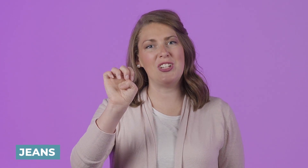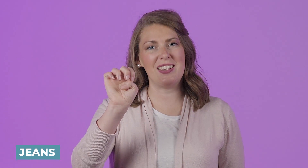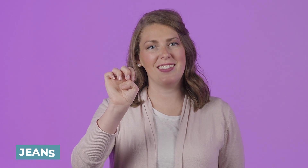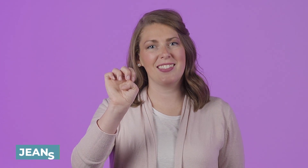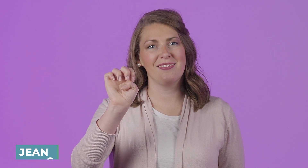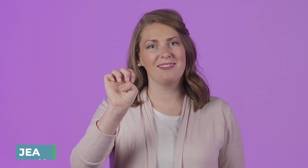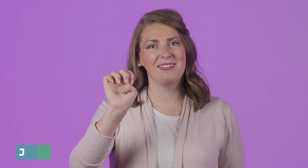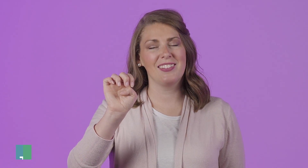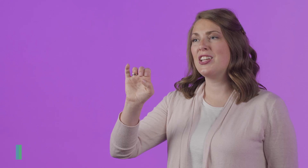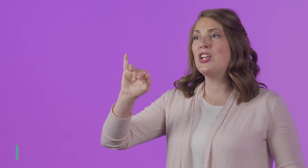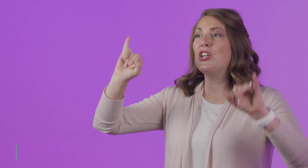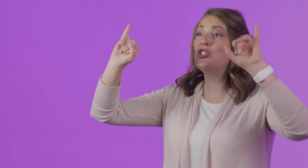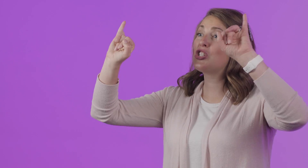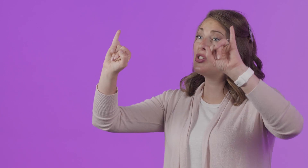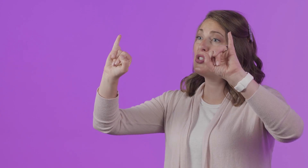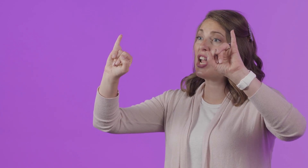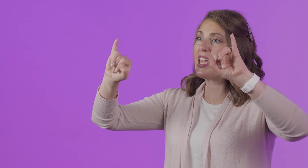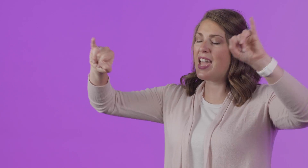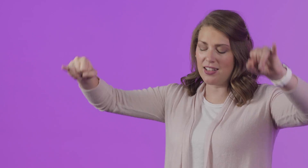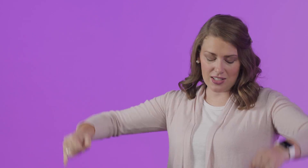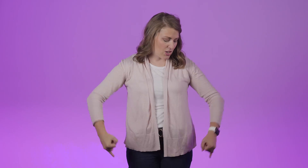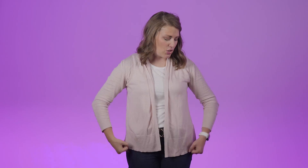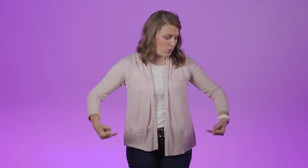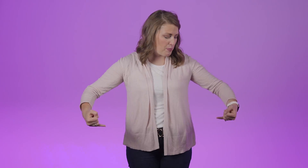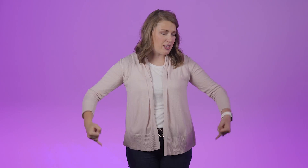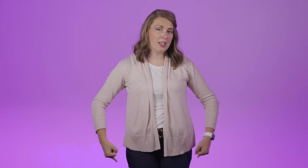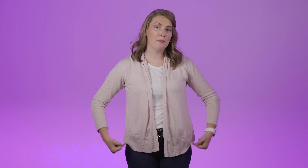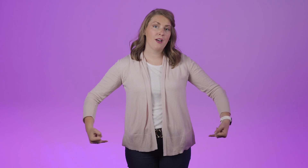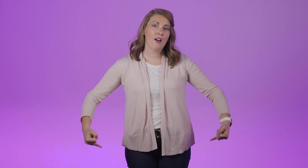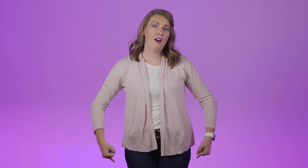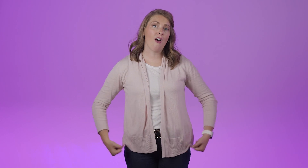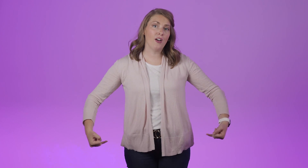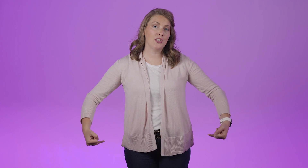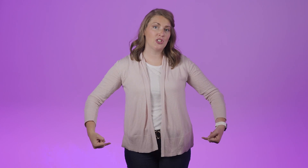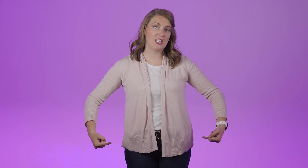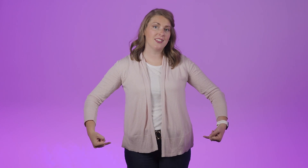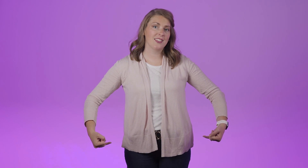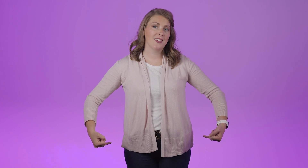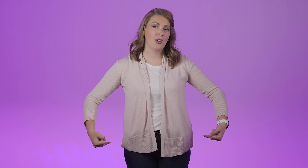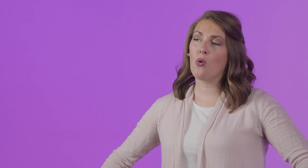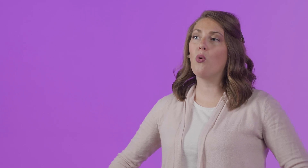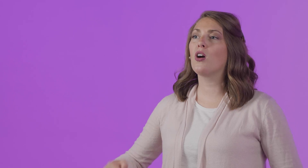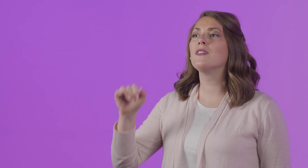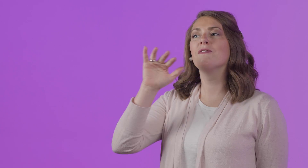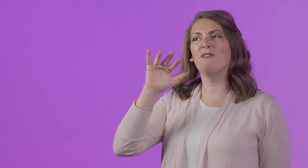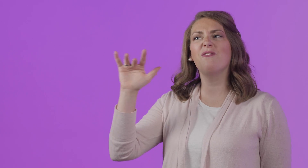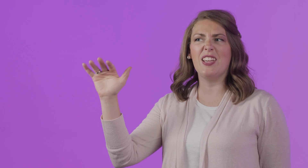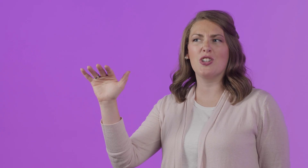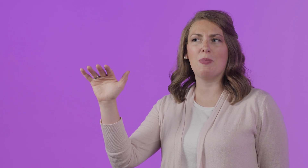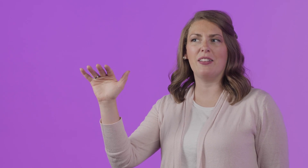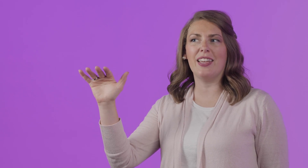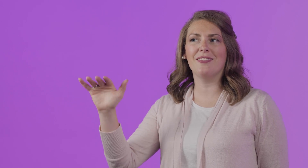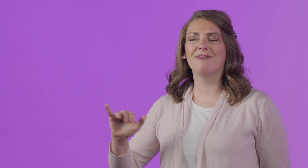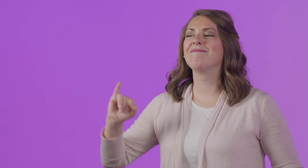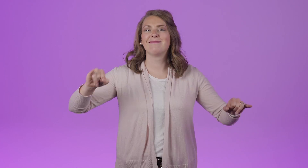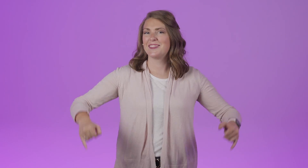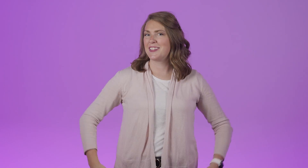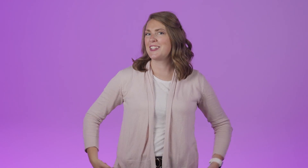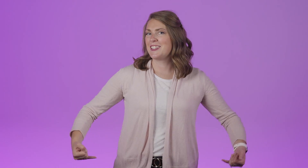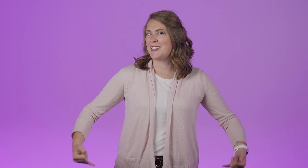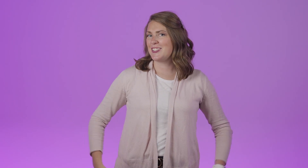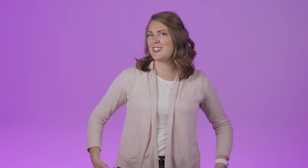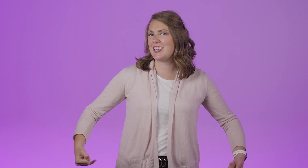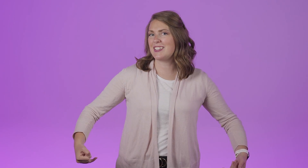J-E-A-N-S,' you just do 'J' hands sweeping them on your jeans or fingerspelling it 'jeans.'